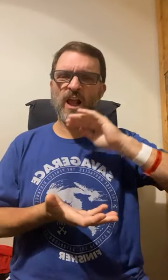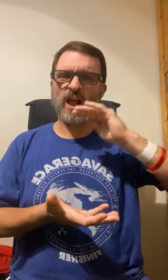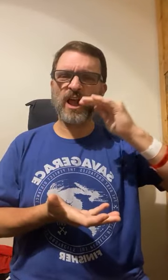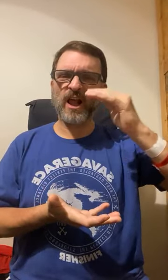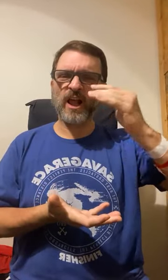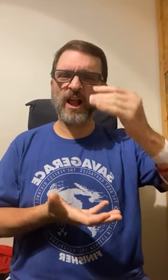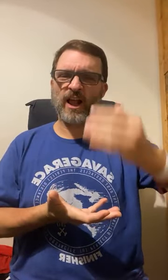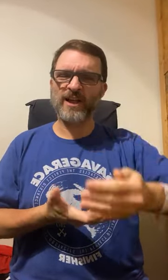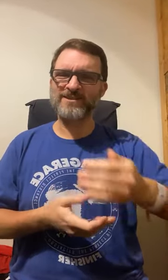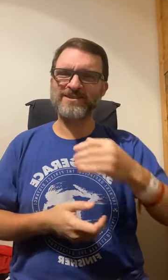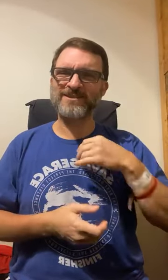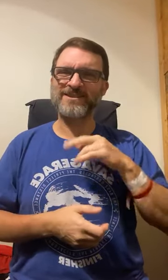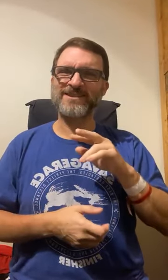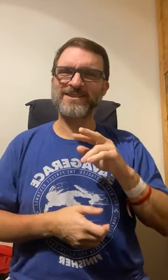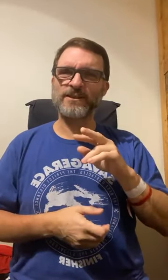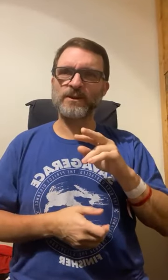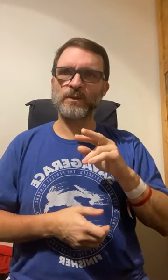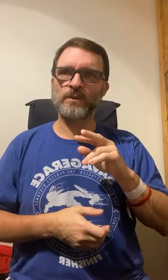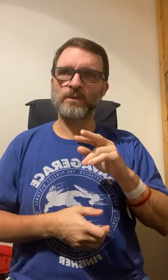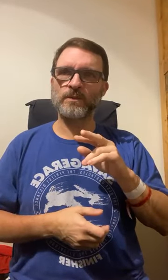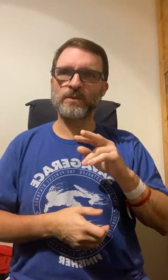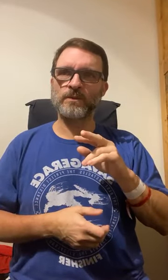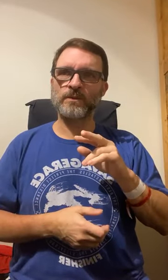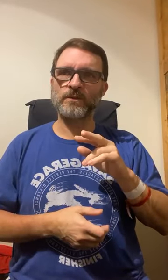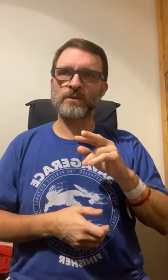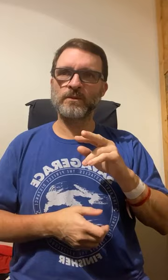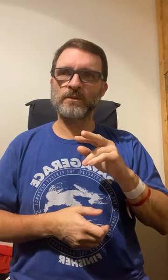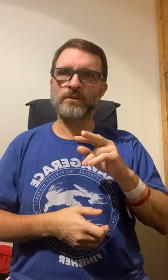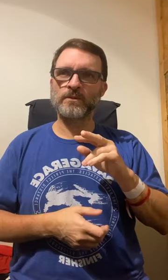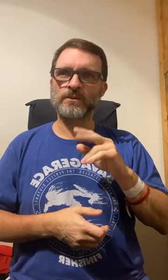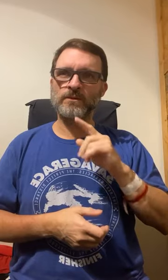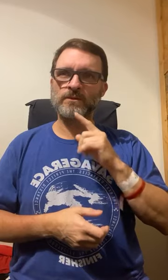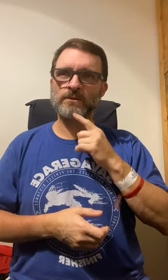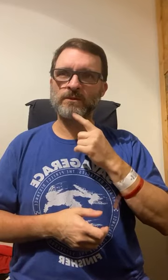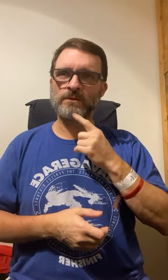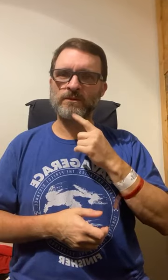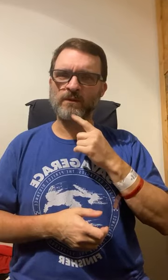You have a large amount of backed up bowel movement to do.